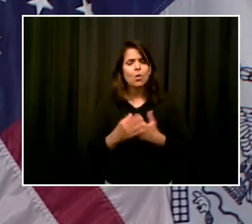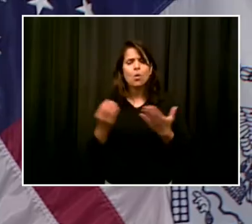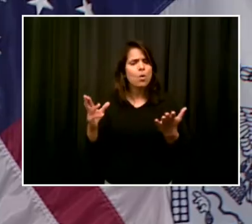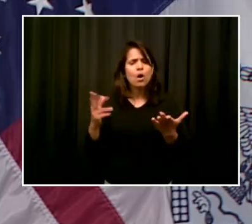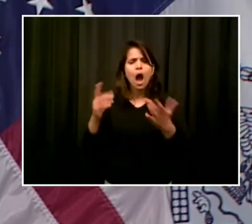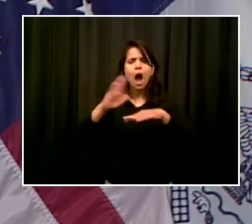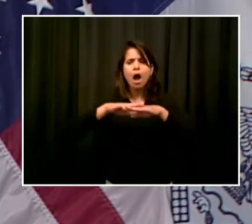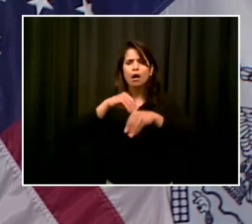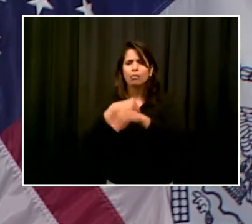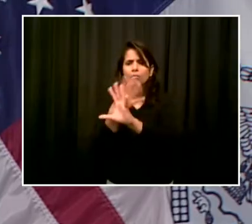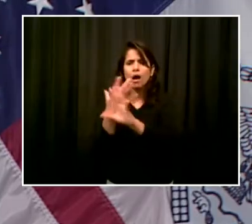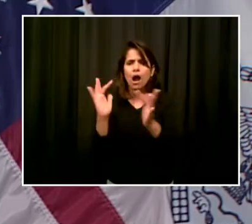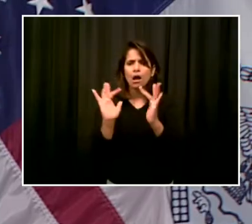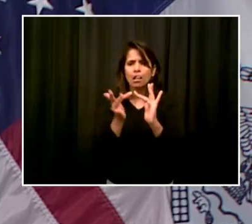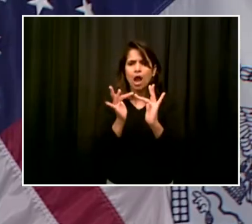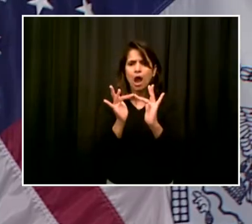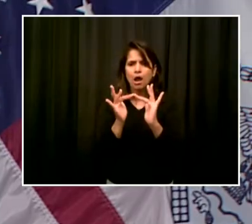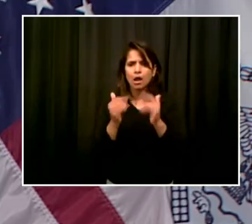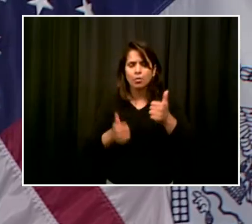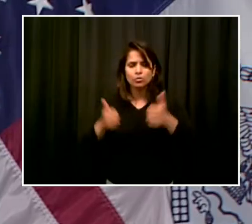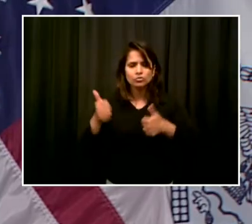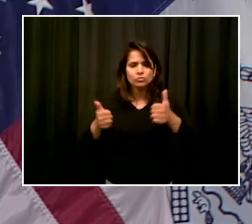I THINK IT IS